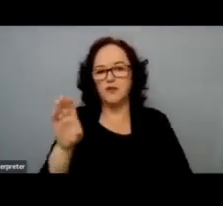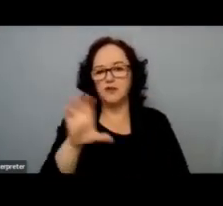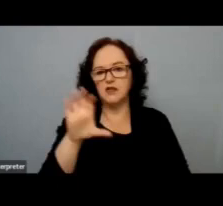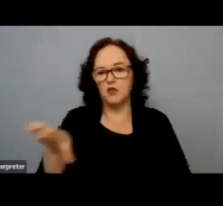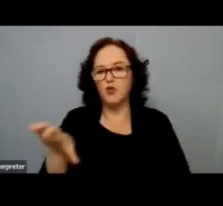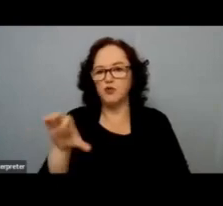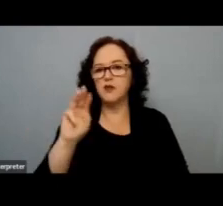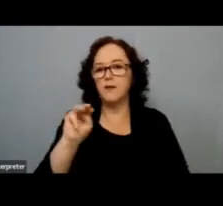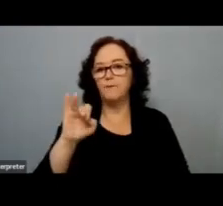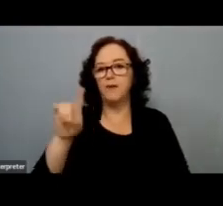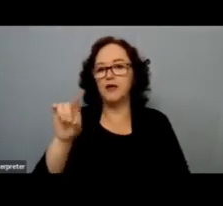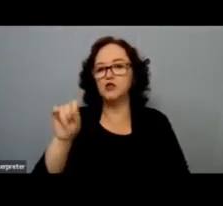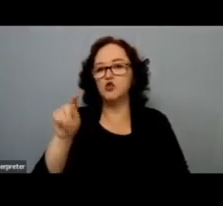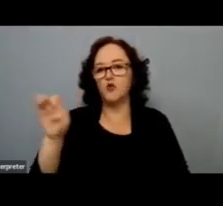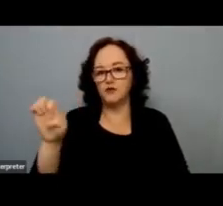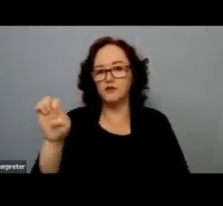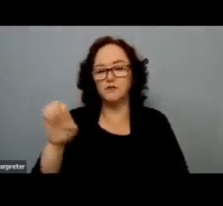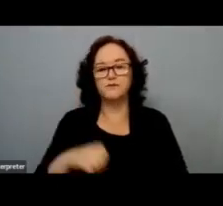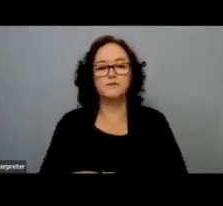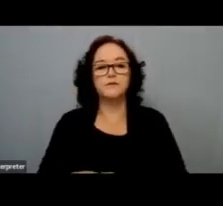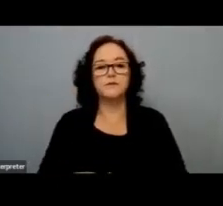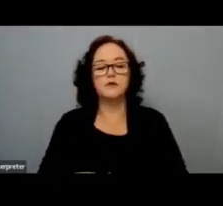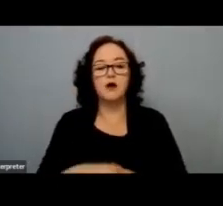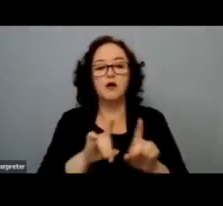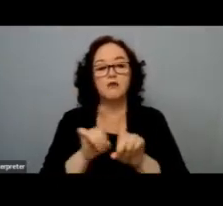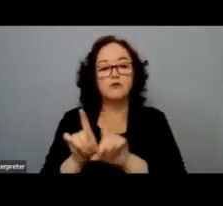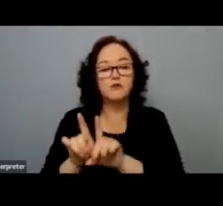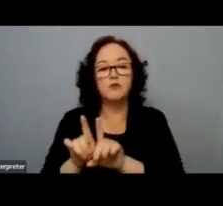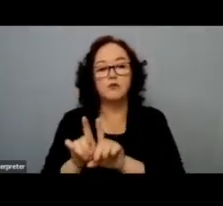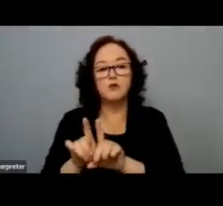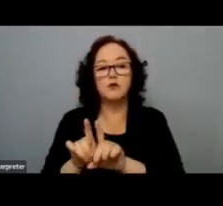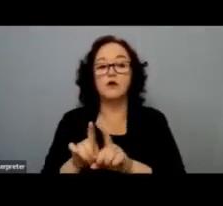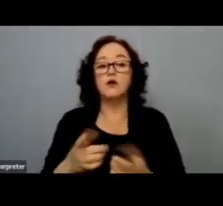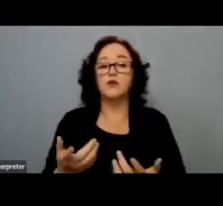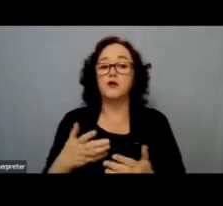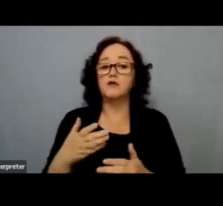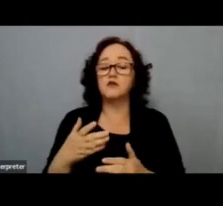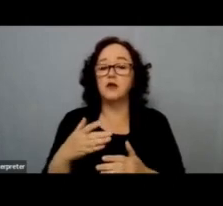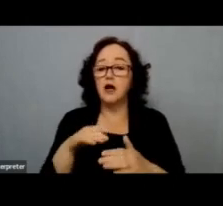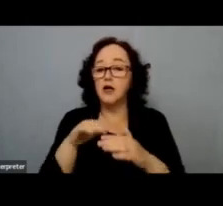accompanying set of simple accommodations, like strategies